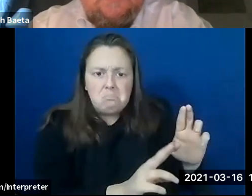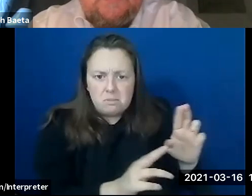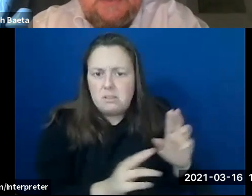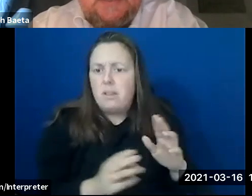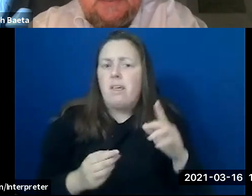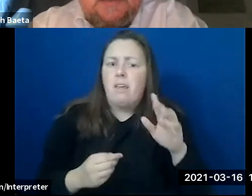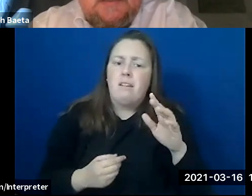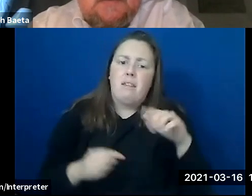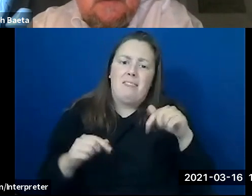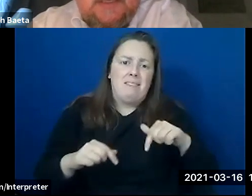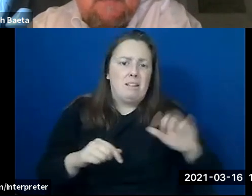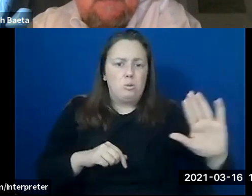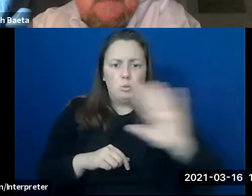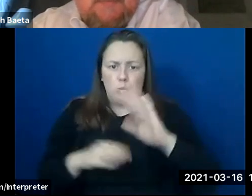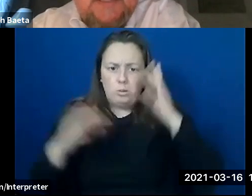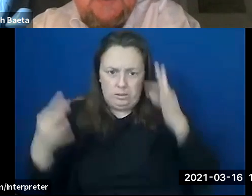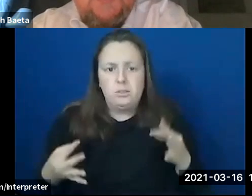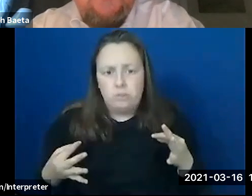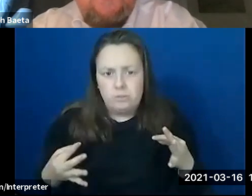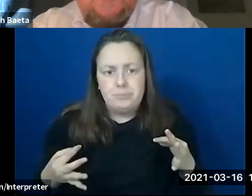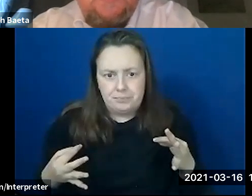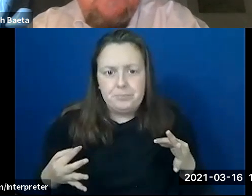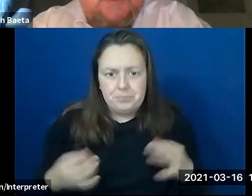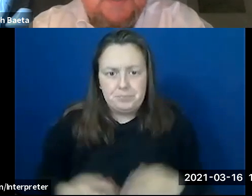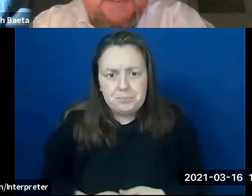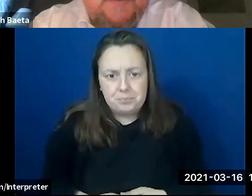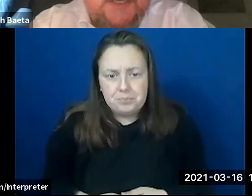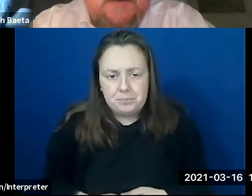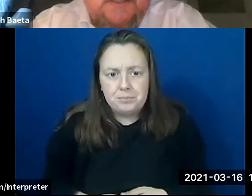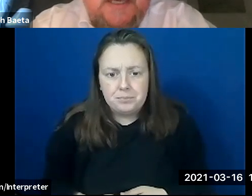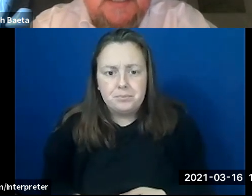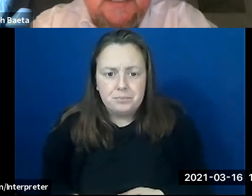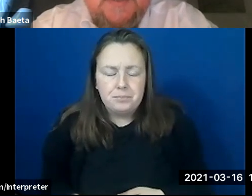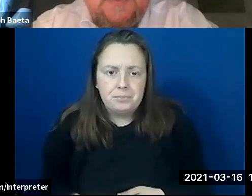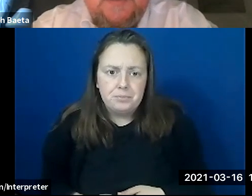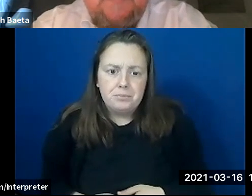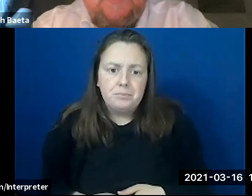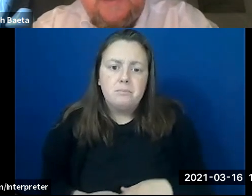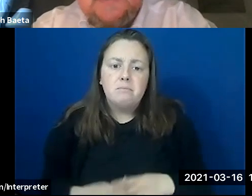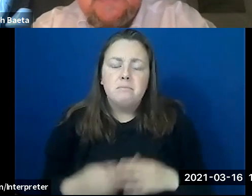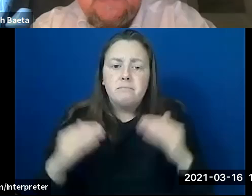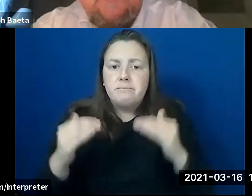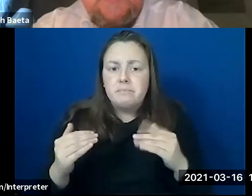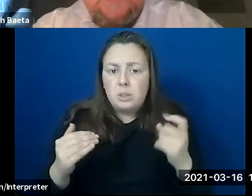Joseph Baeta: The the the biggest issue there's a question here, in general, any deal is students have been more isolated than hybrid.